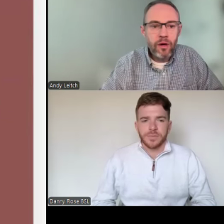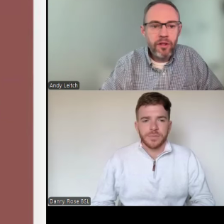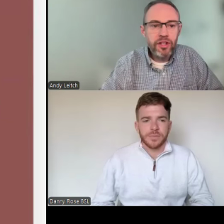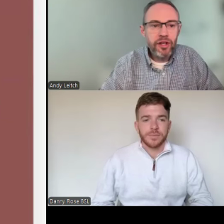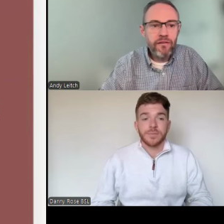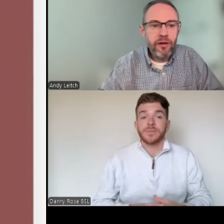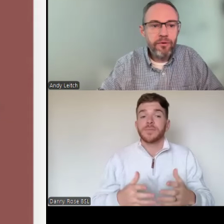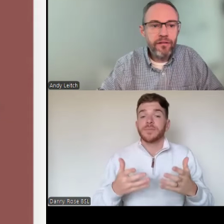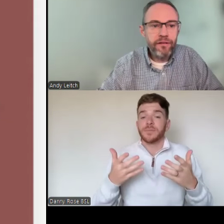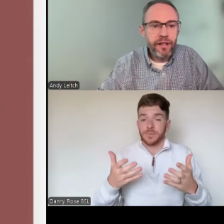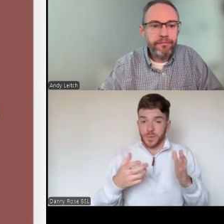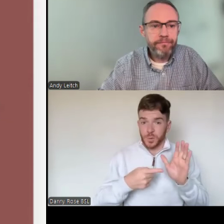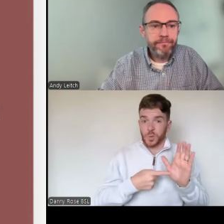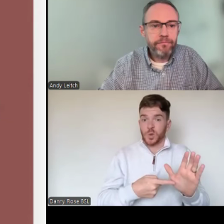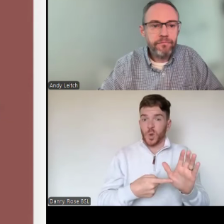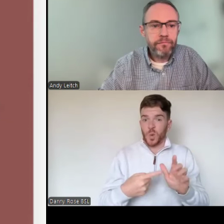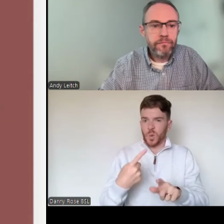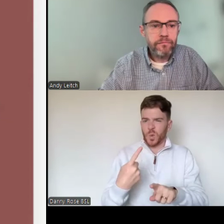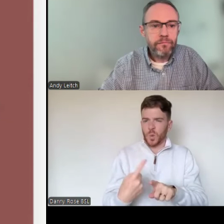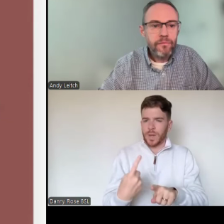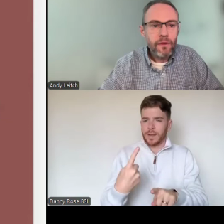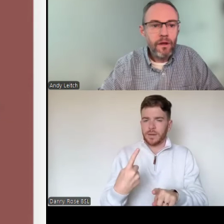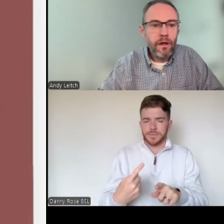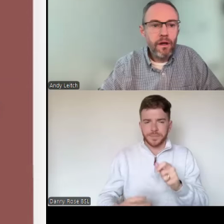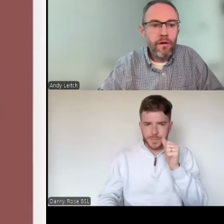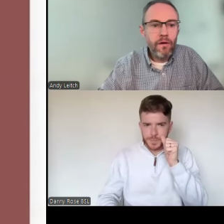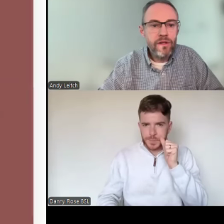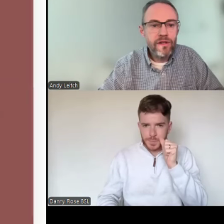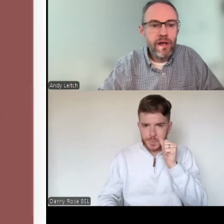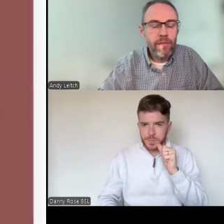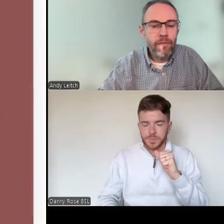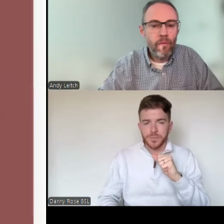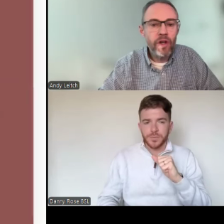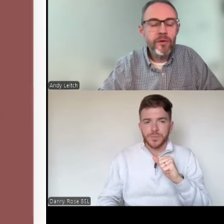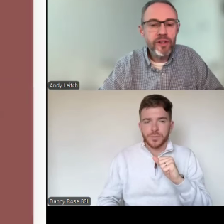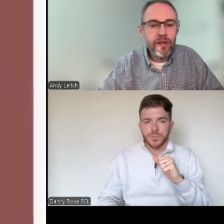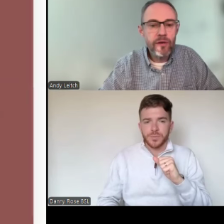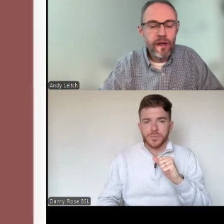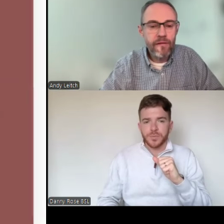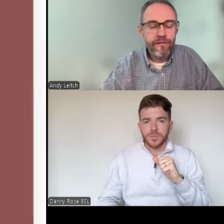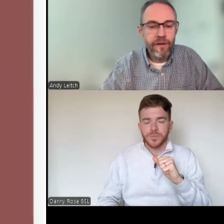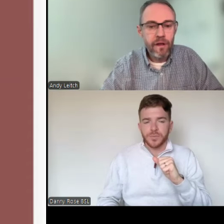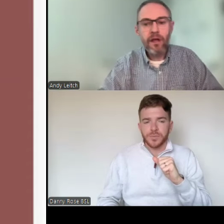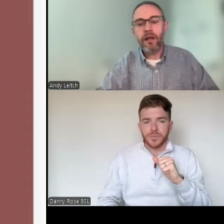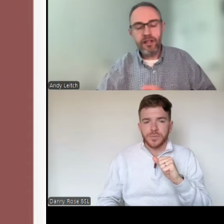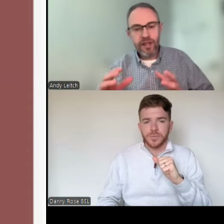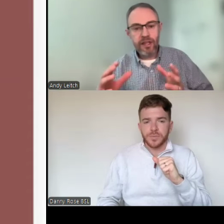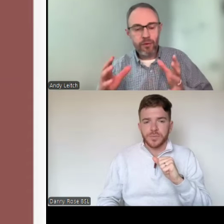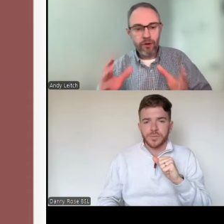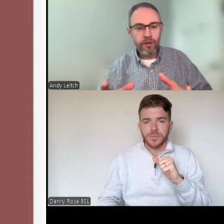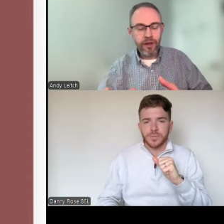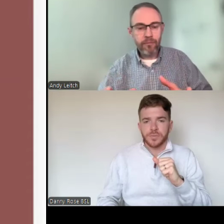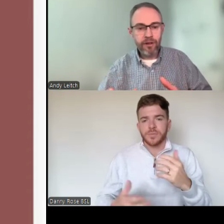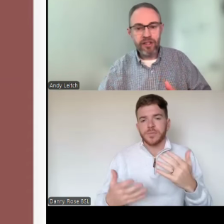What I wanted to show you very briefly was what you would do if-- Let's say that we've gone through that process